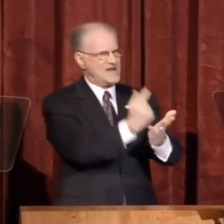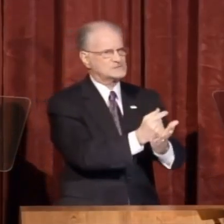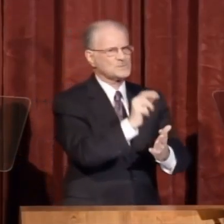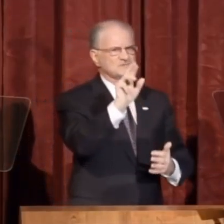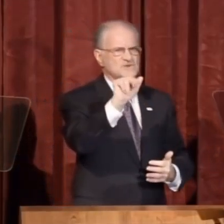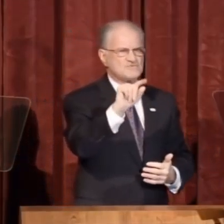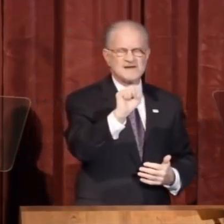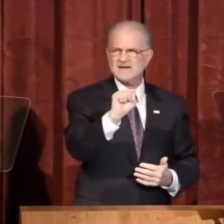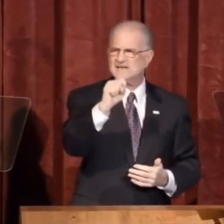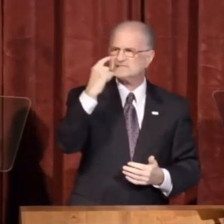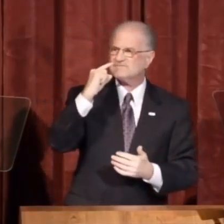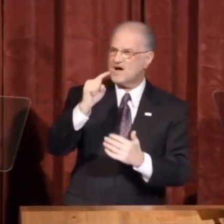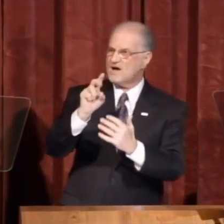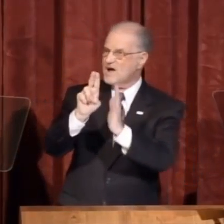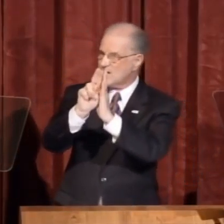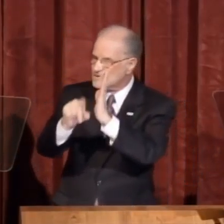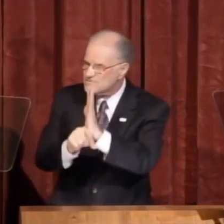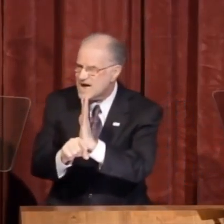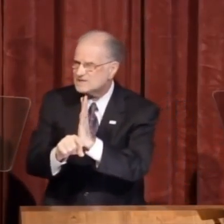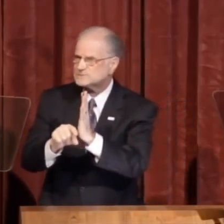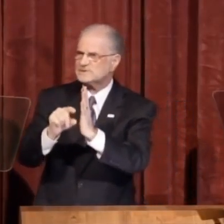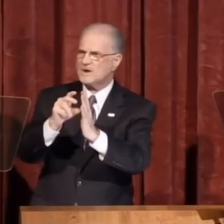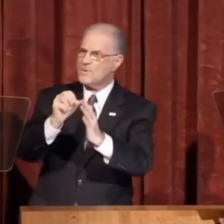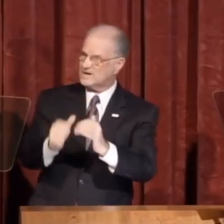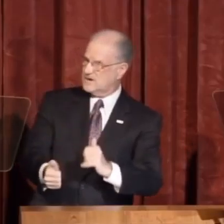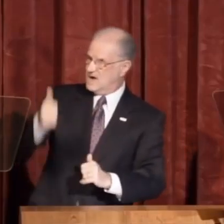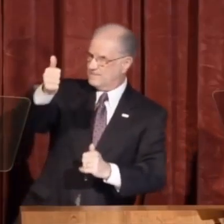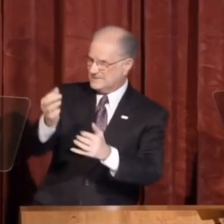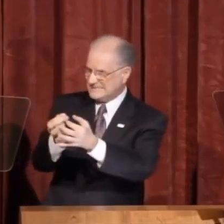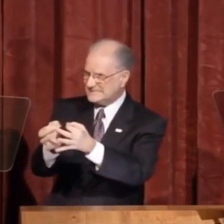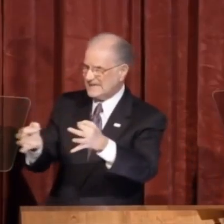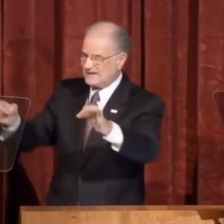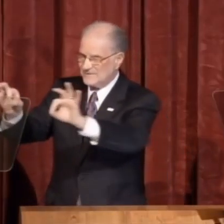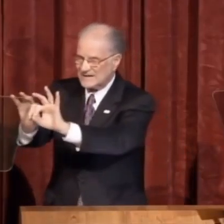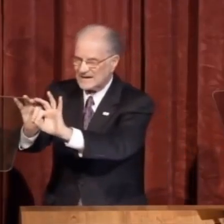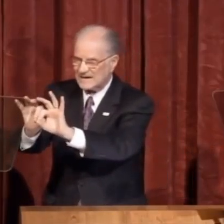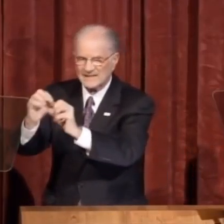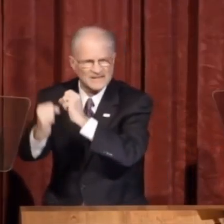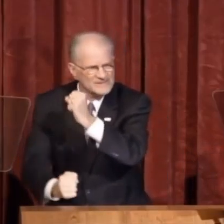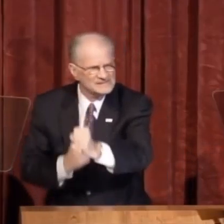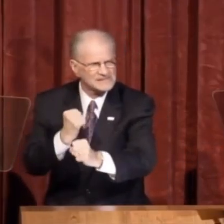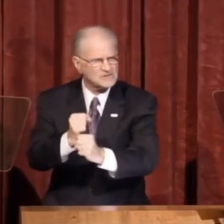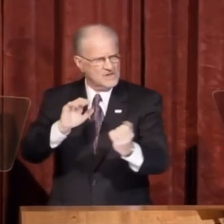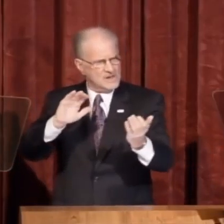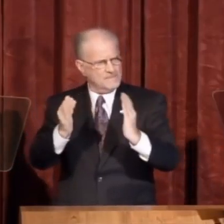was up slightly in the fall as compared to last year.